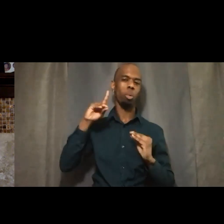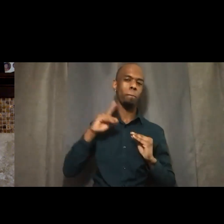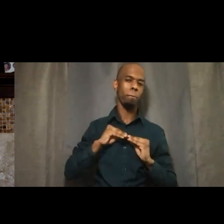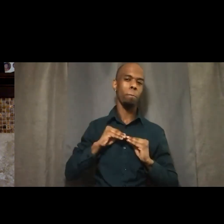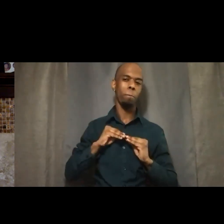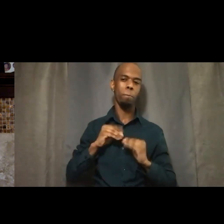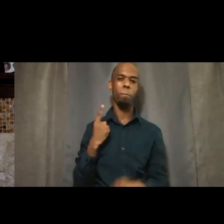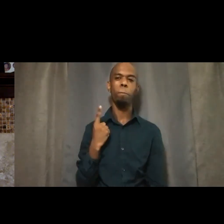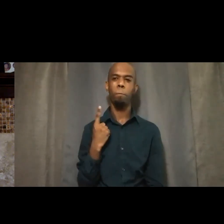Okay, Dot.